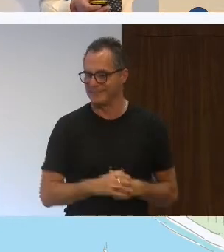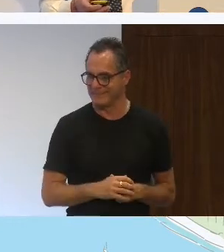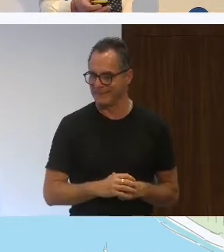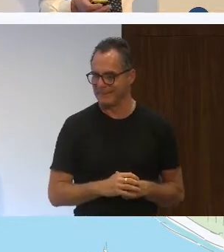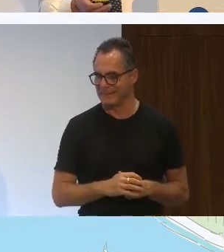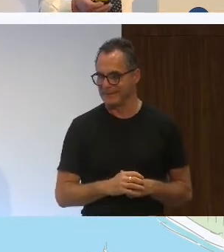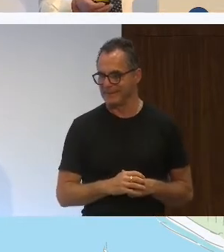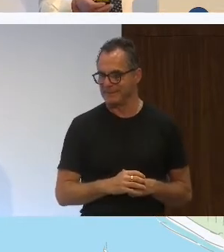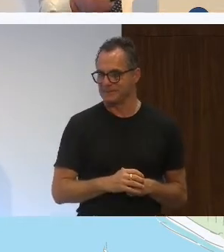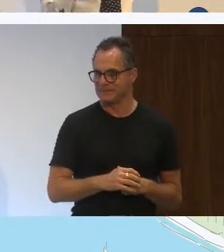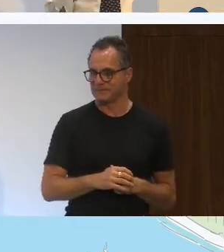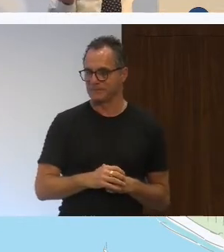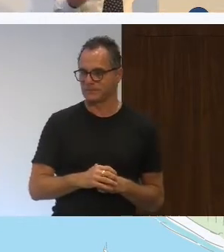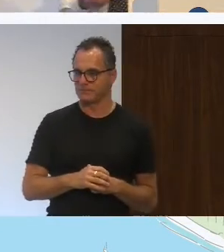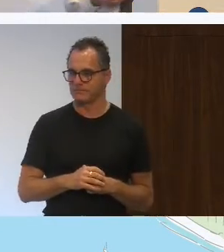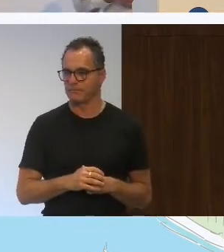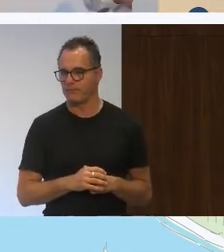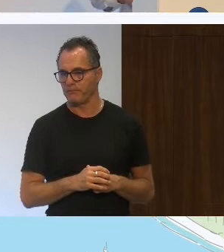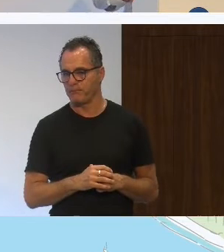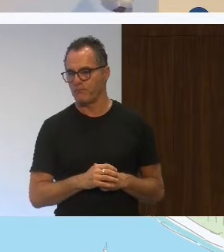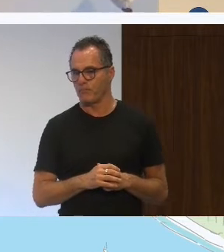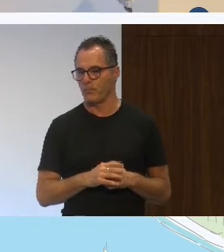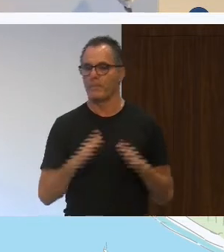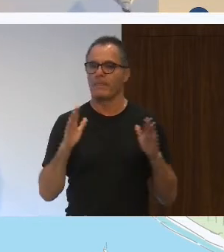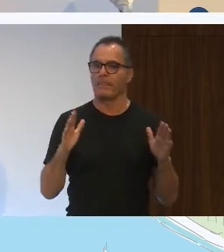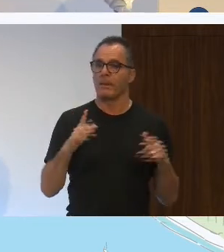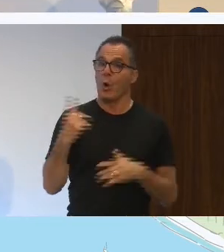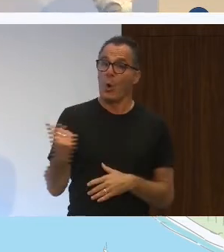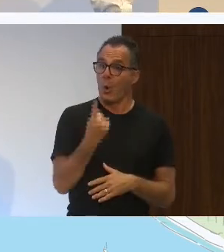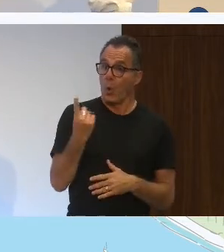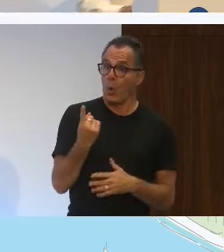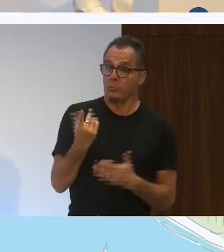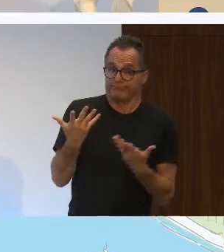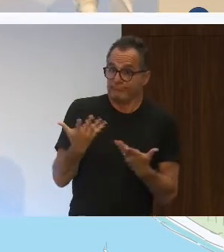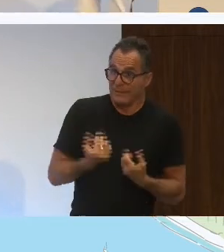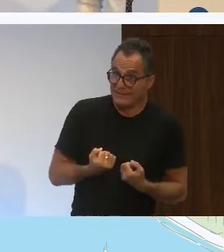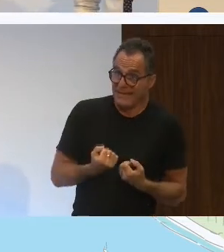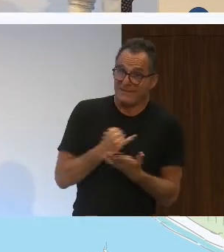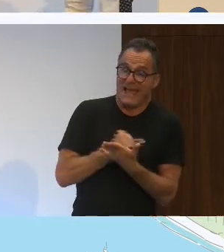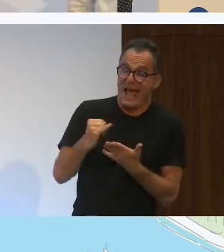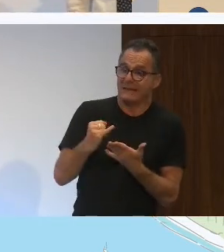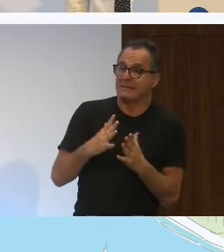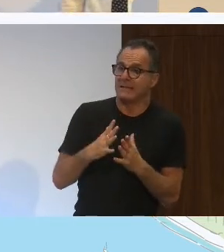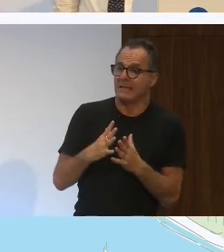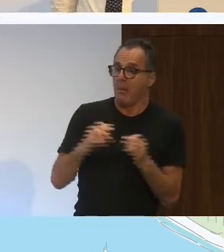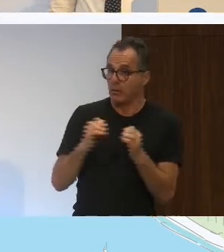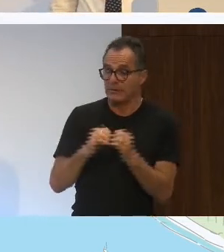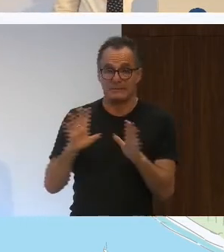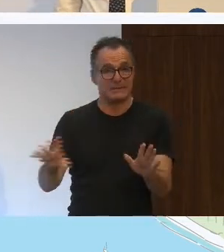Okay. And again, in terms of who gets the antibodies, it's the same sort of rules that apply to people that that can you have Botox.